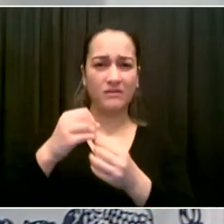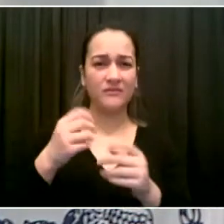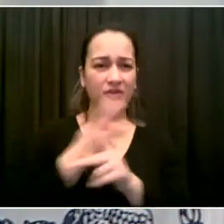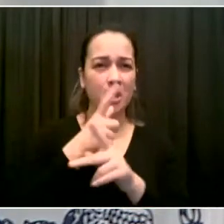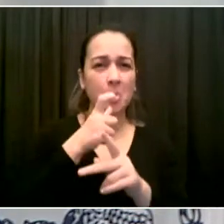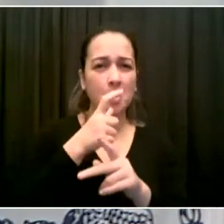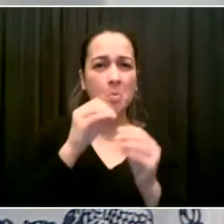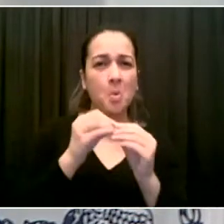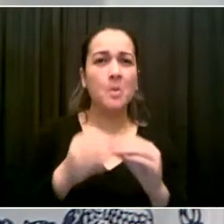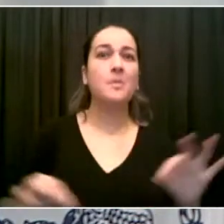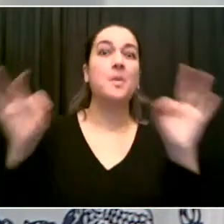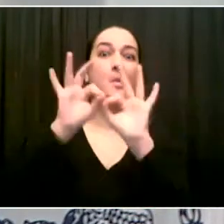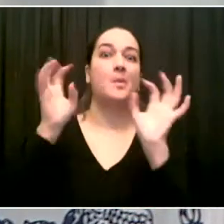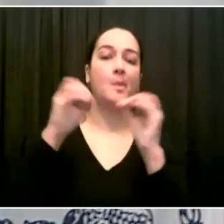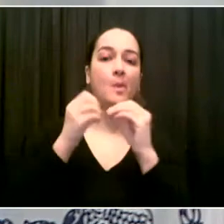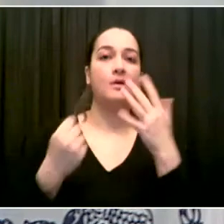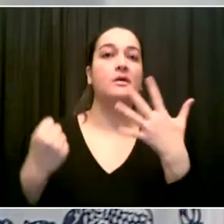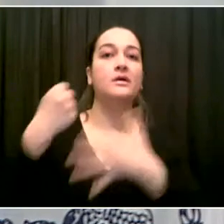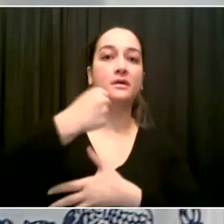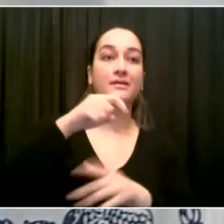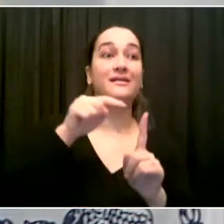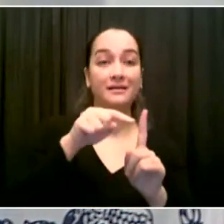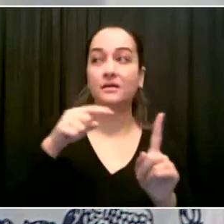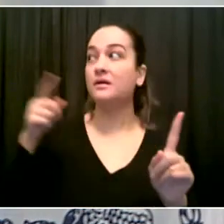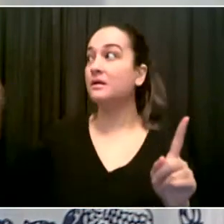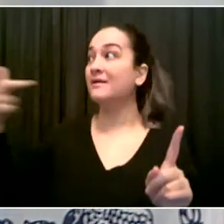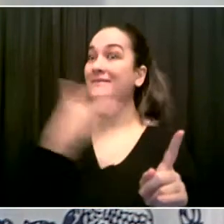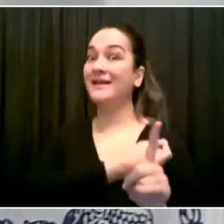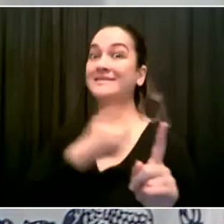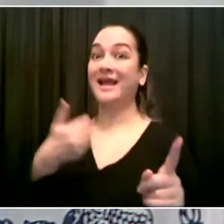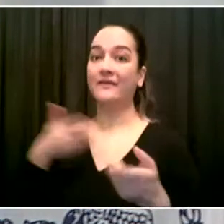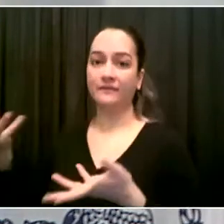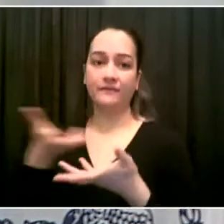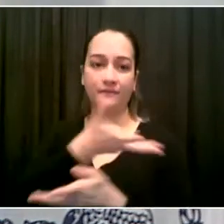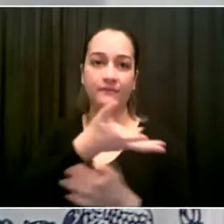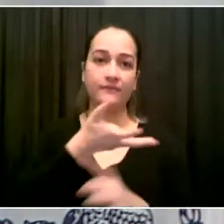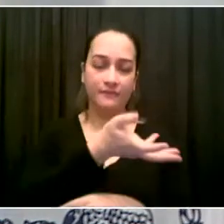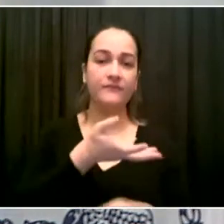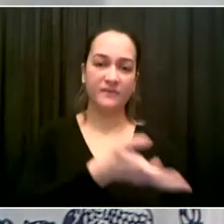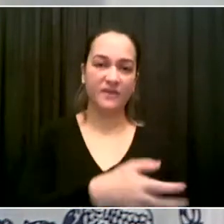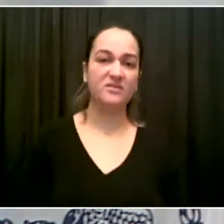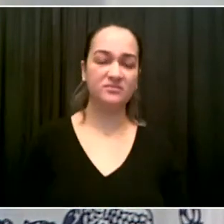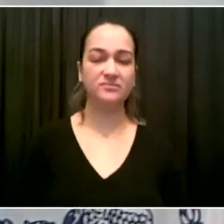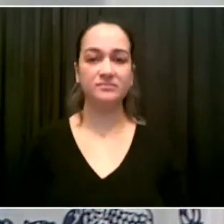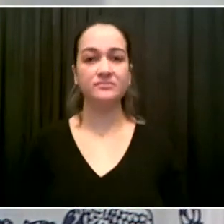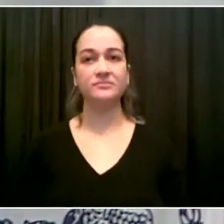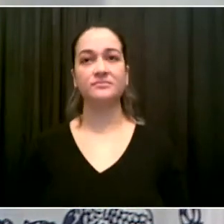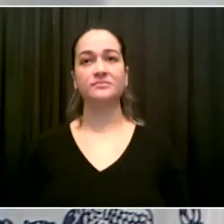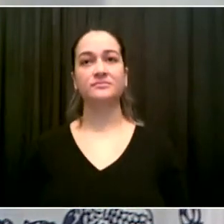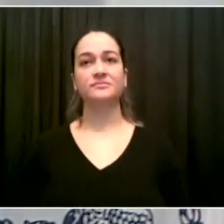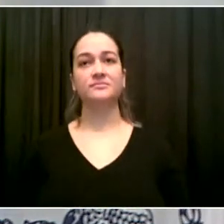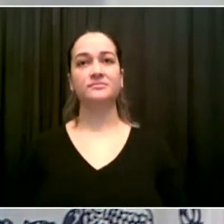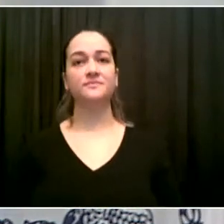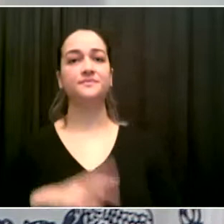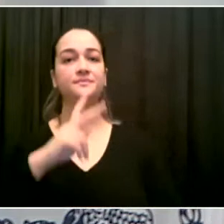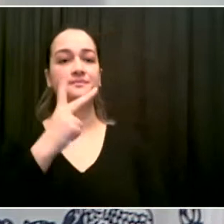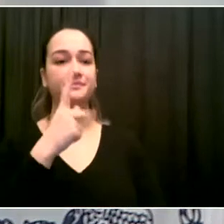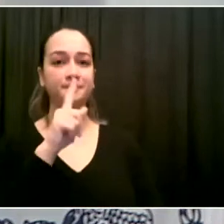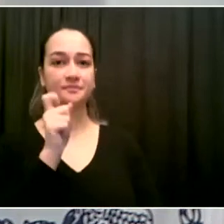CERTAINLY GOING TTASO SSESS IT. VACCINEN PASSSPORTRTS, NEW